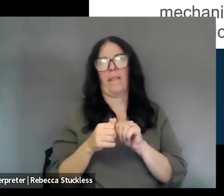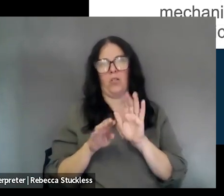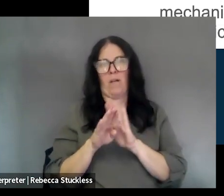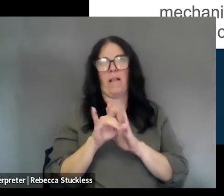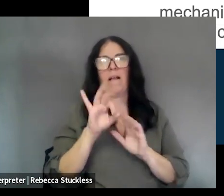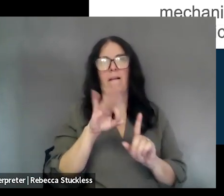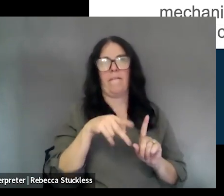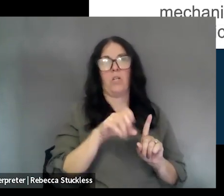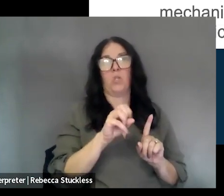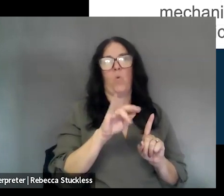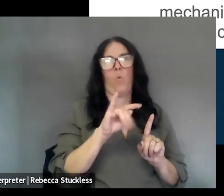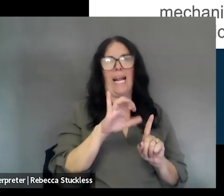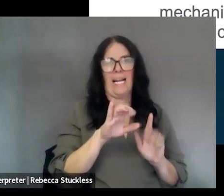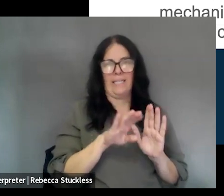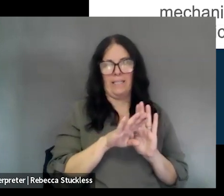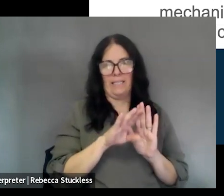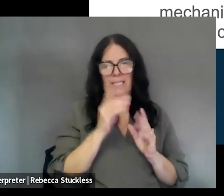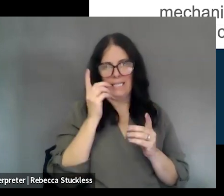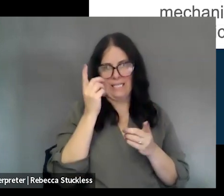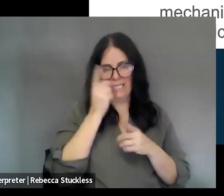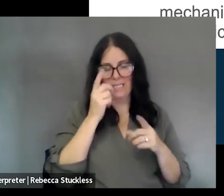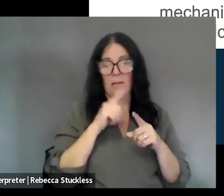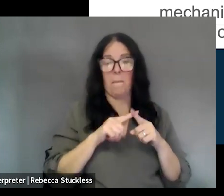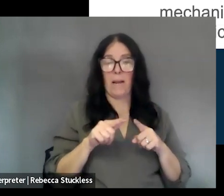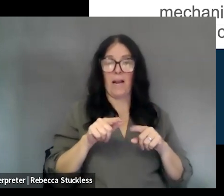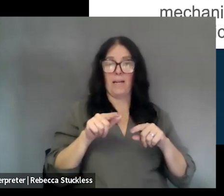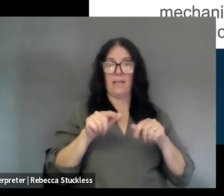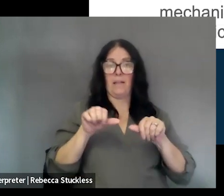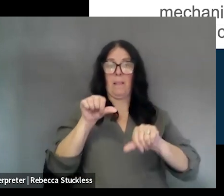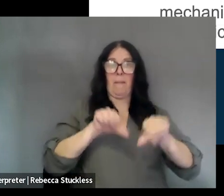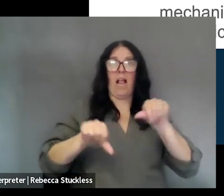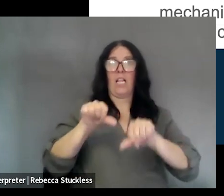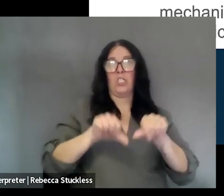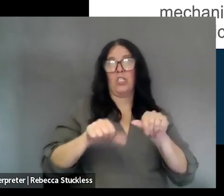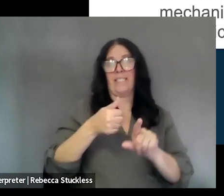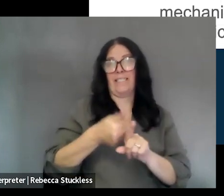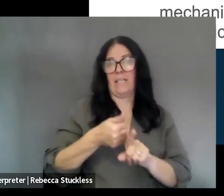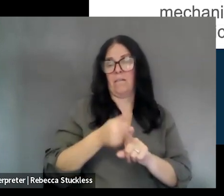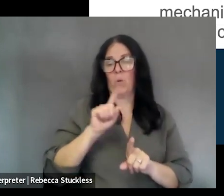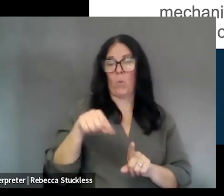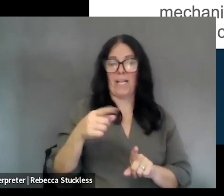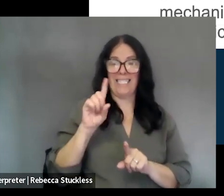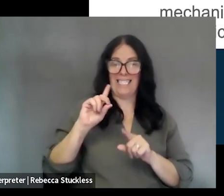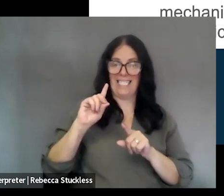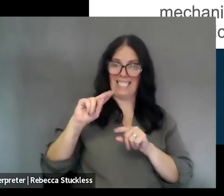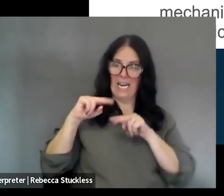disease, but biology alone in my estimation so merely a DNA-based inherited disorder, that doesn't